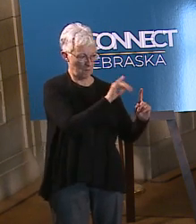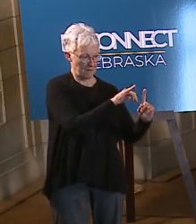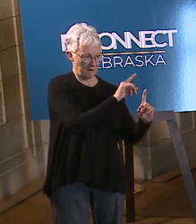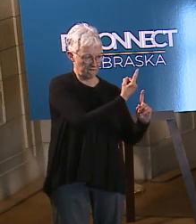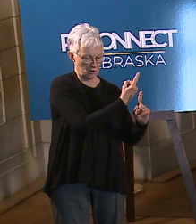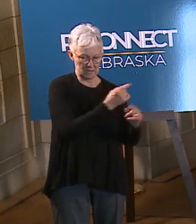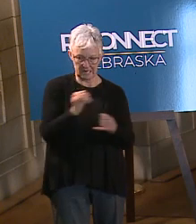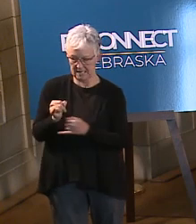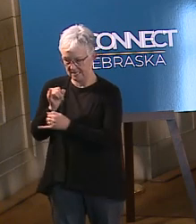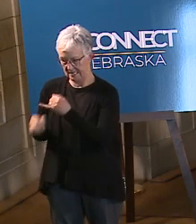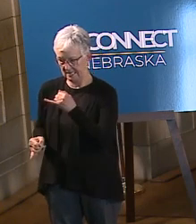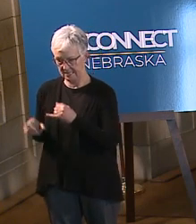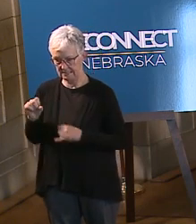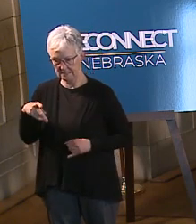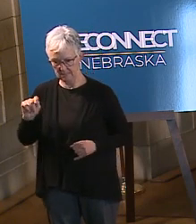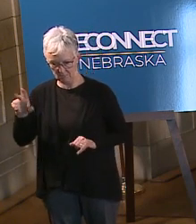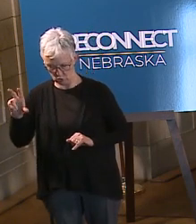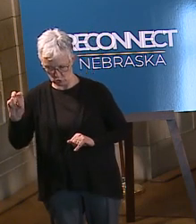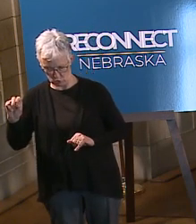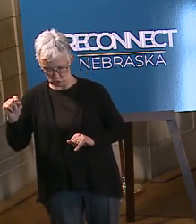YEAR.